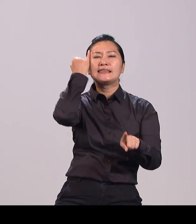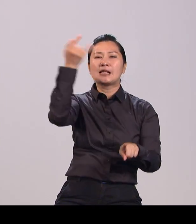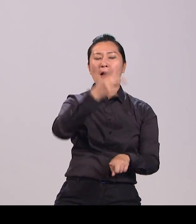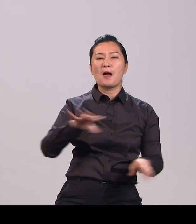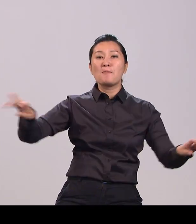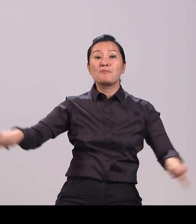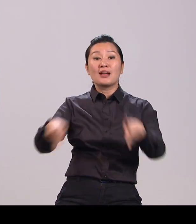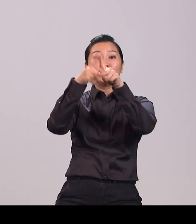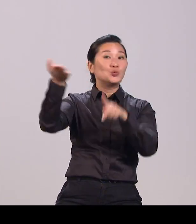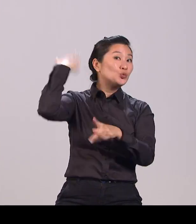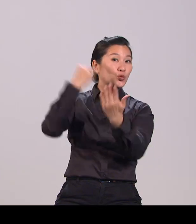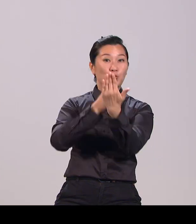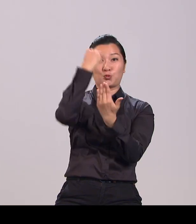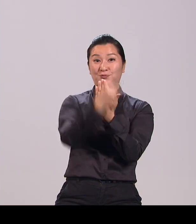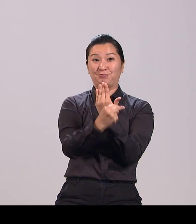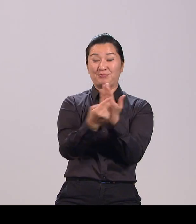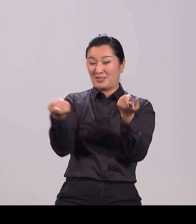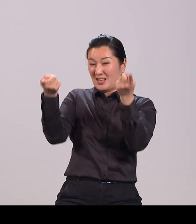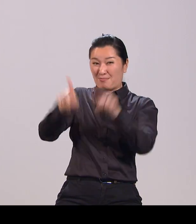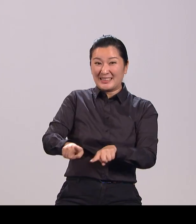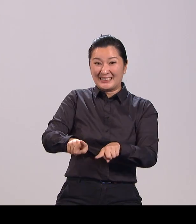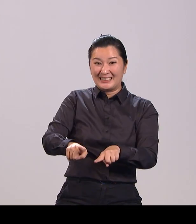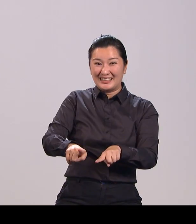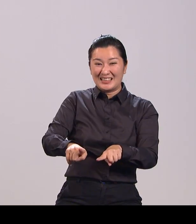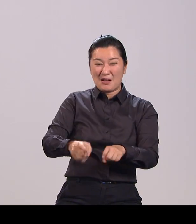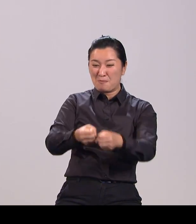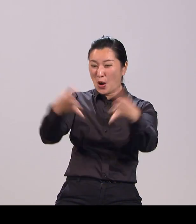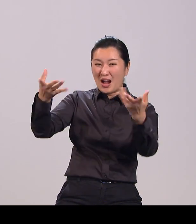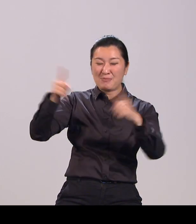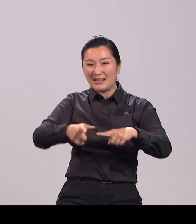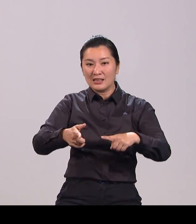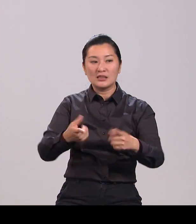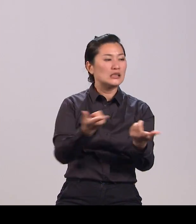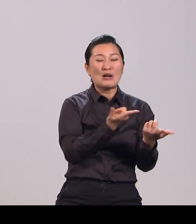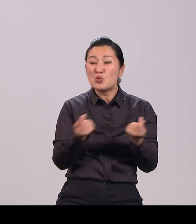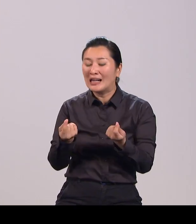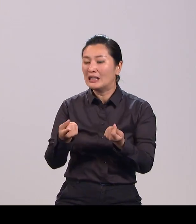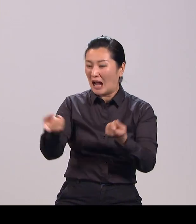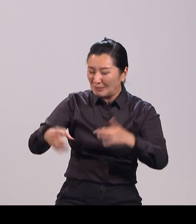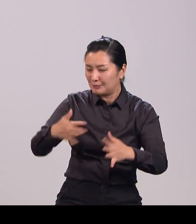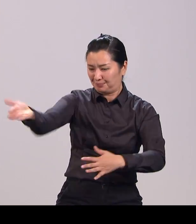The Parisians stepped up to offer shelter and free taxi rides to those who were stranded. They donated blood at hospitals.